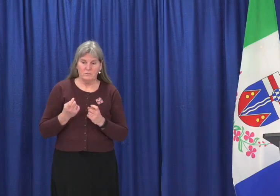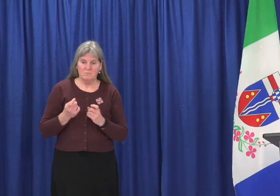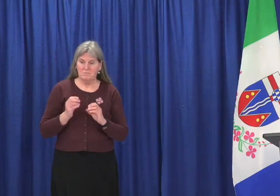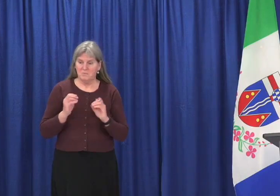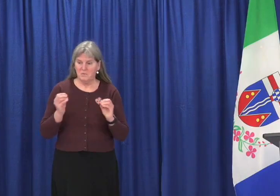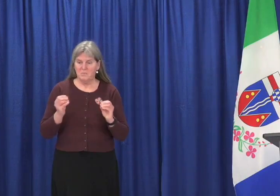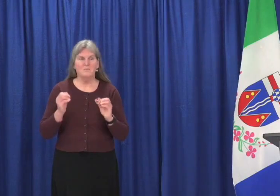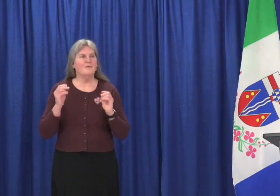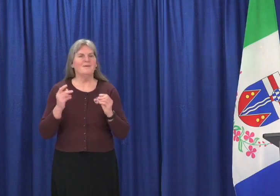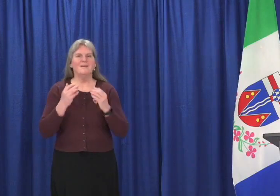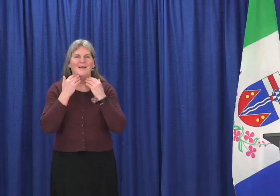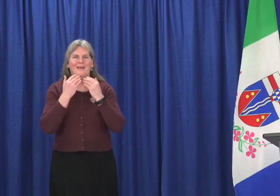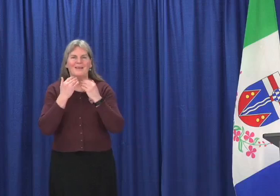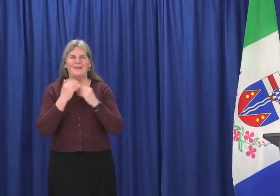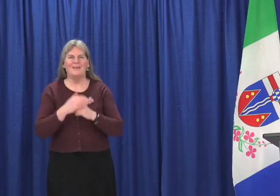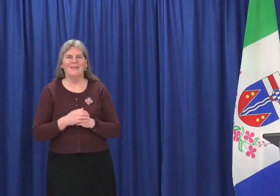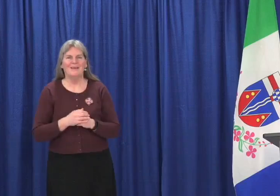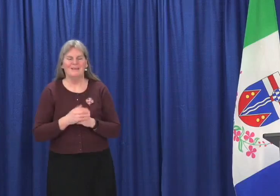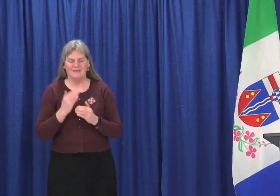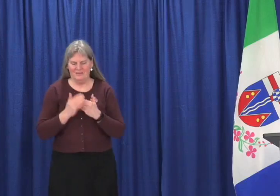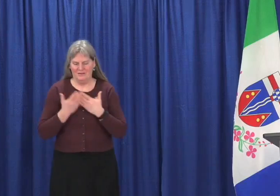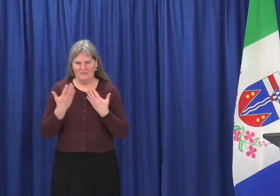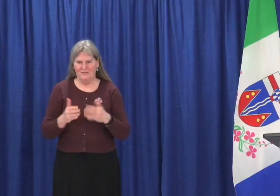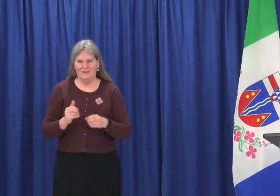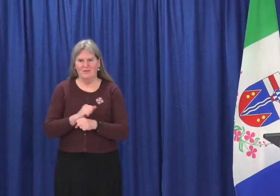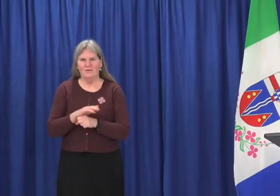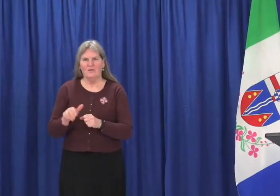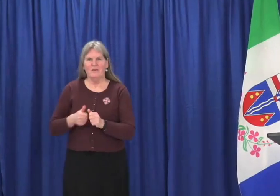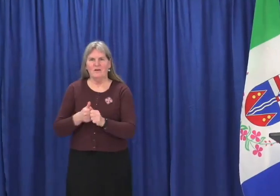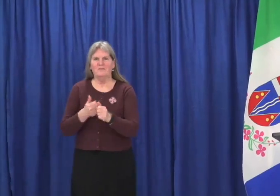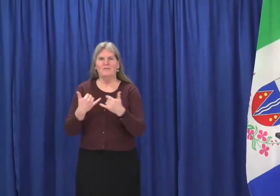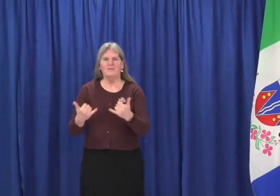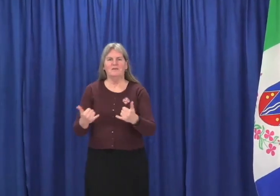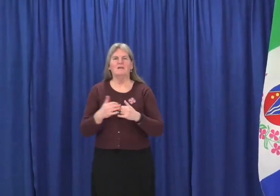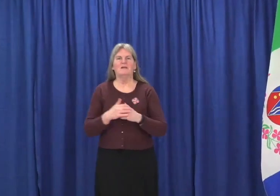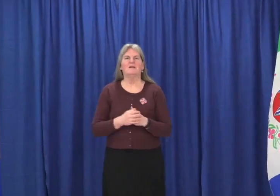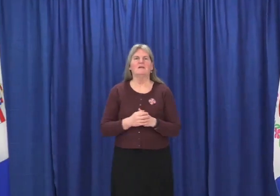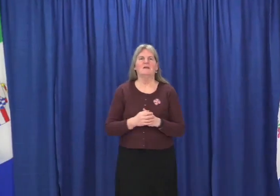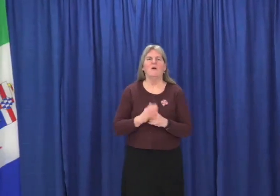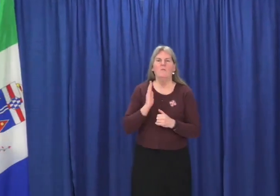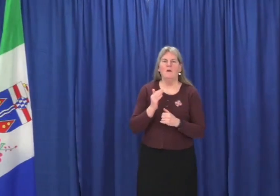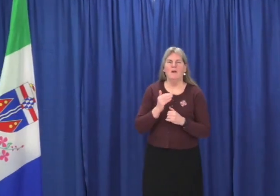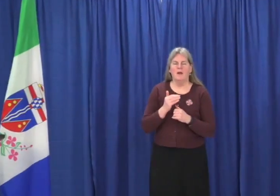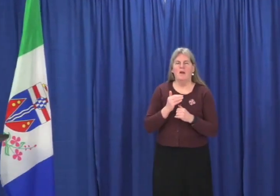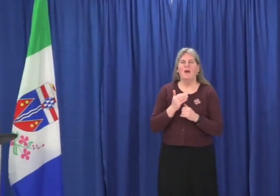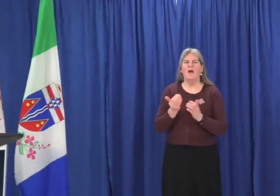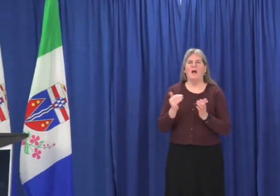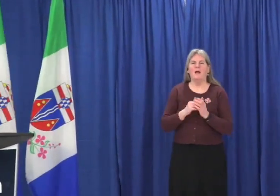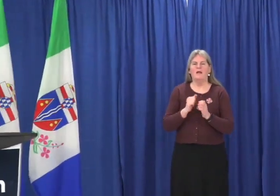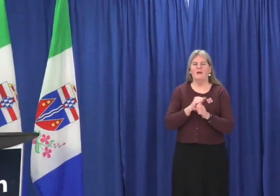Given the time, that now concludes our COVID-19 update for today, there will be another update next week.